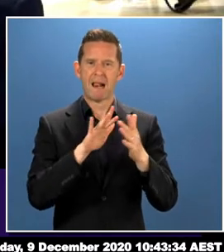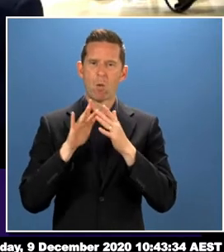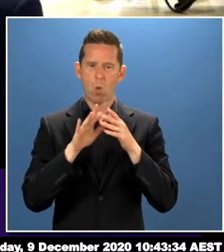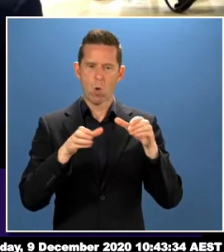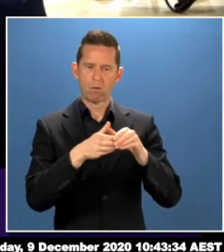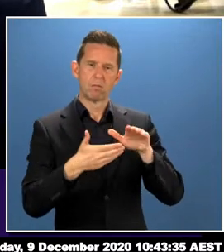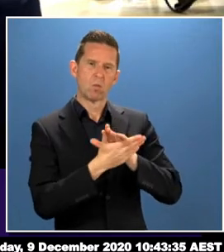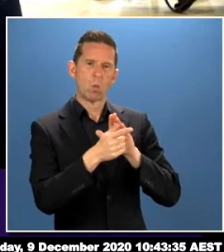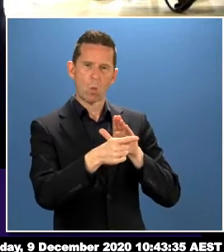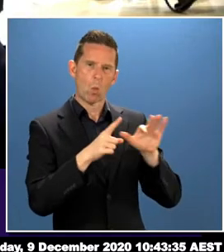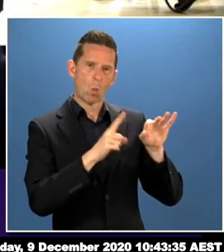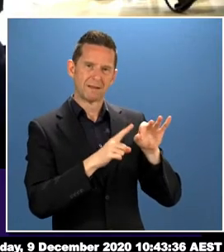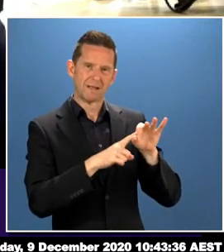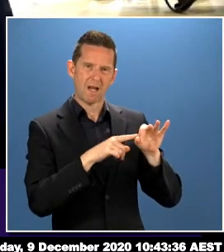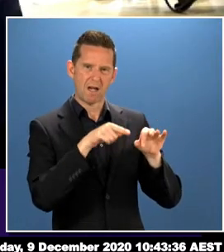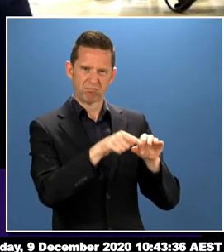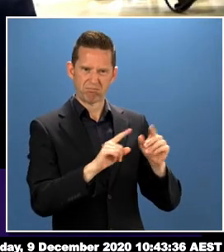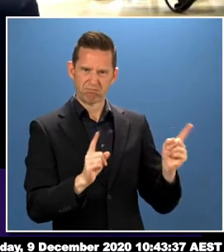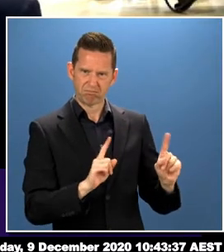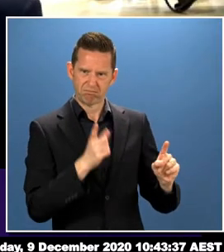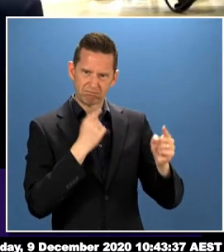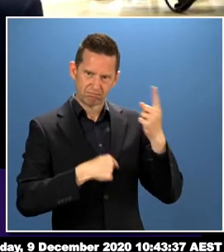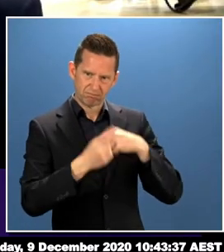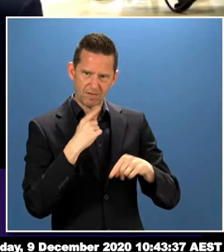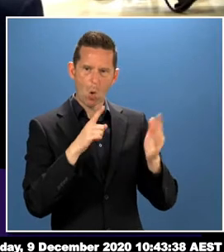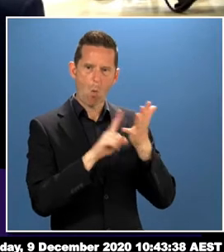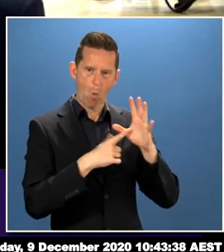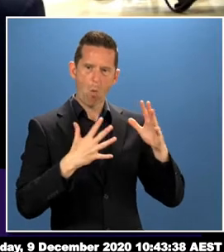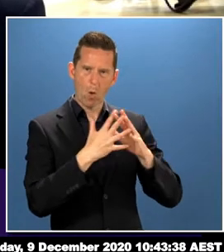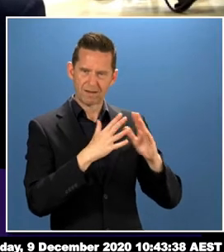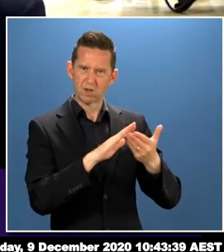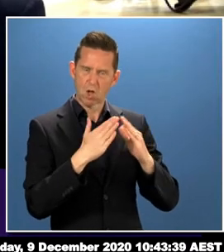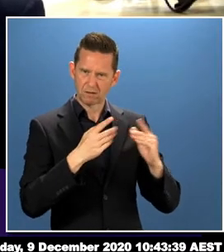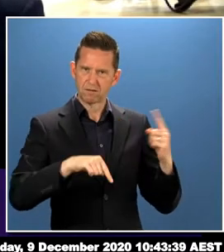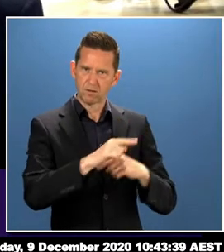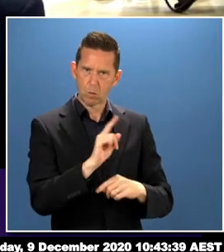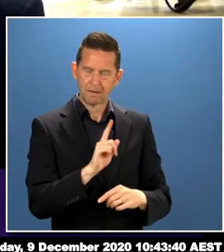It's a fairly new venture I understand? It's very new and it's very exciting.